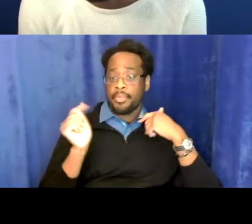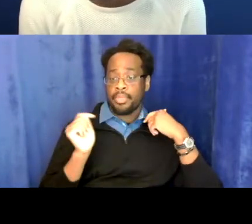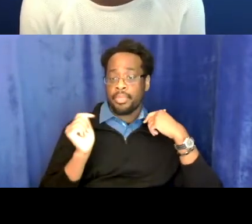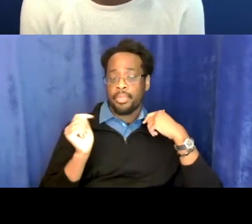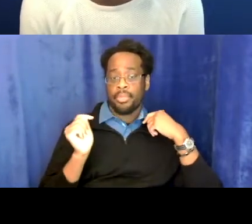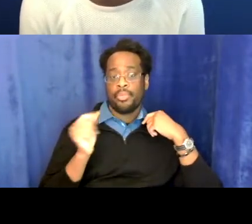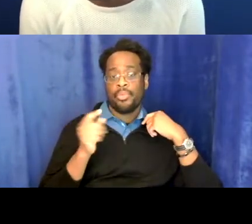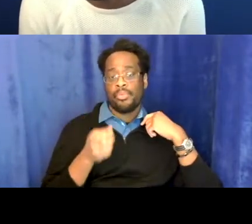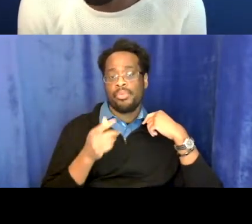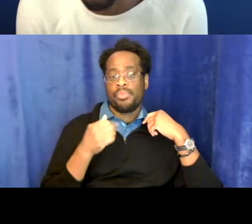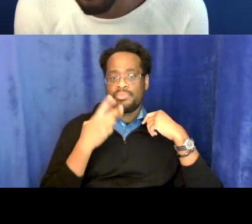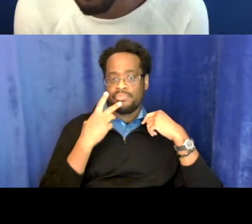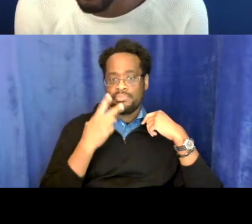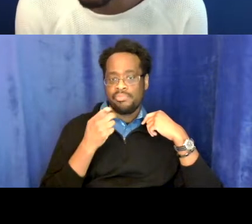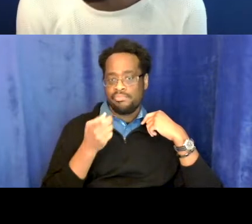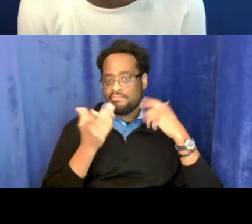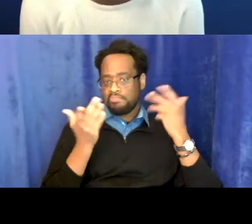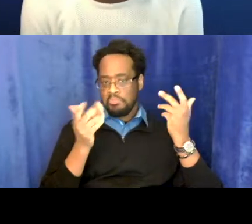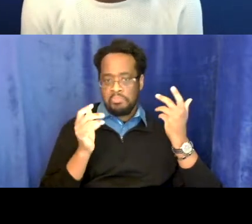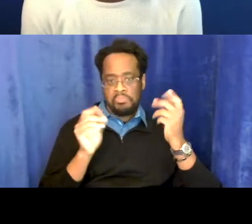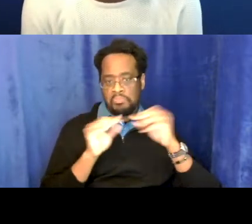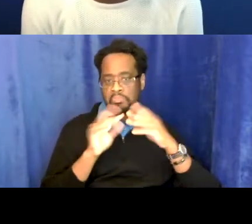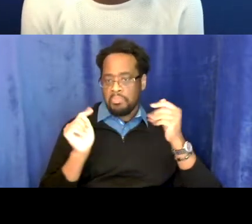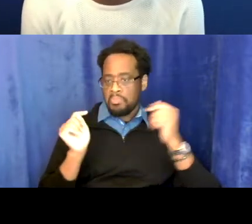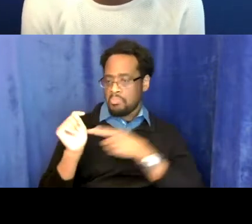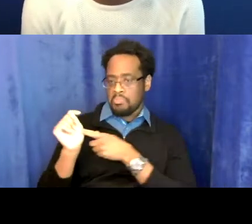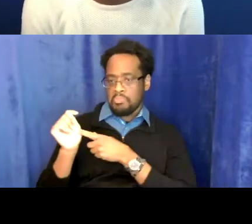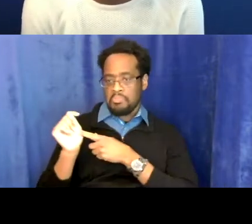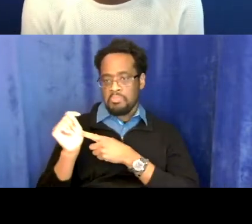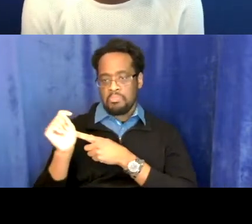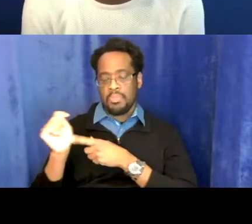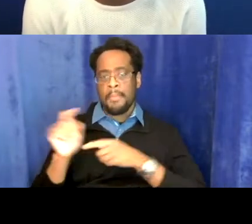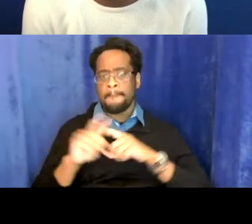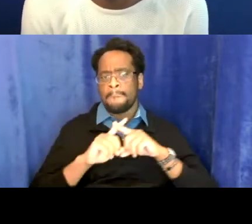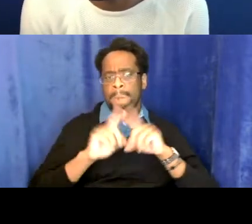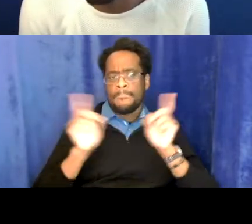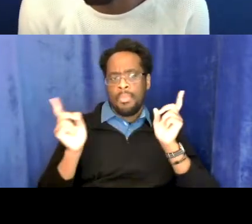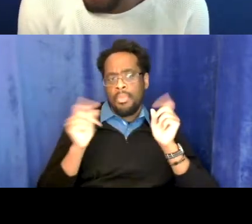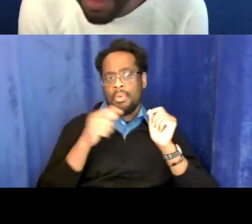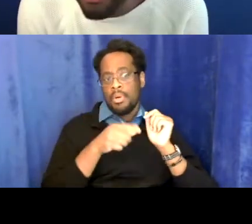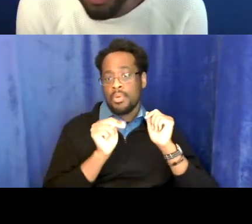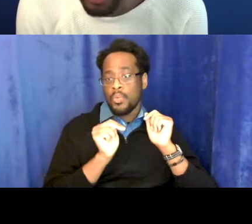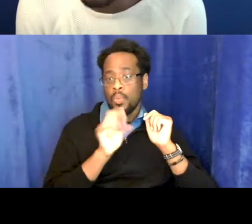Thirdly, "bathroom." As you can see um this is a typical sign for "bathroom".